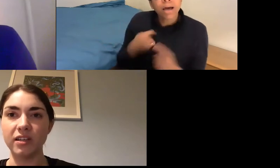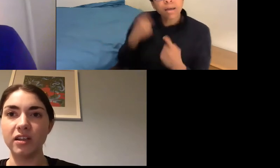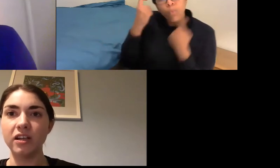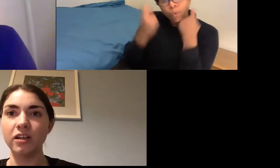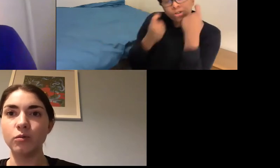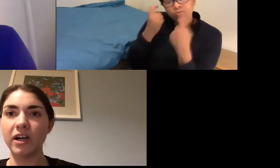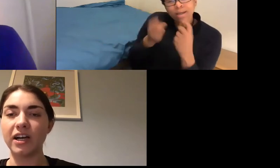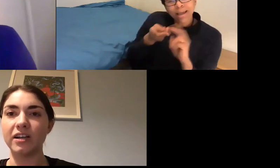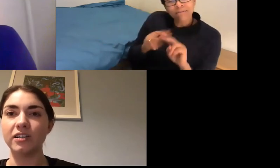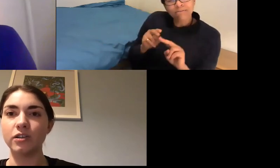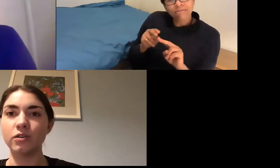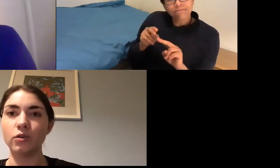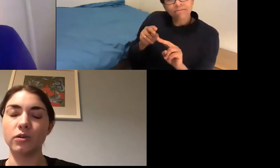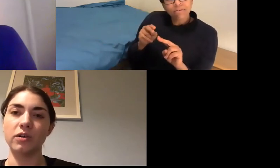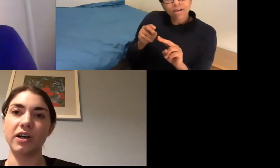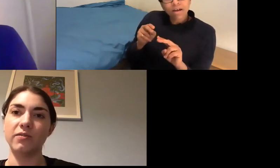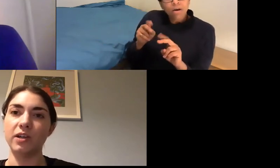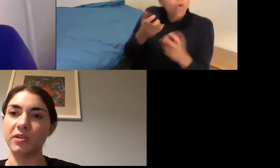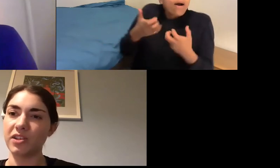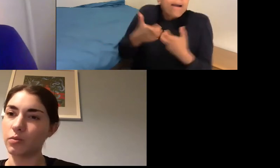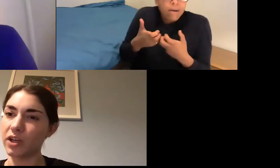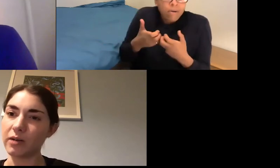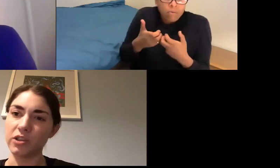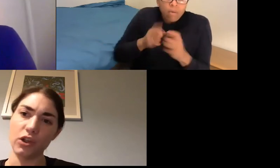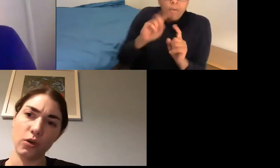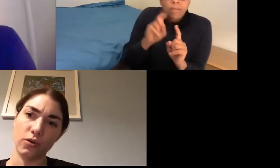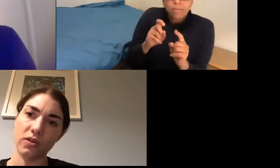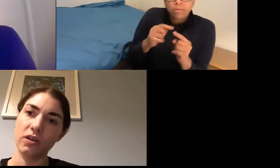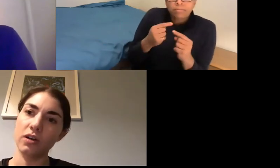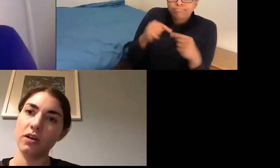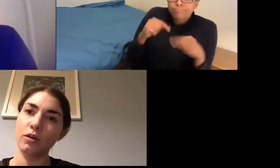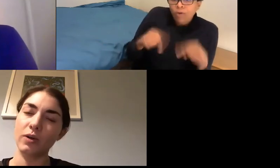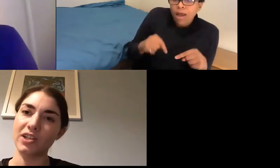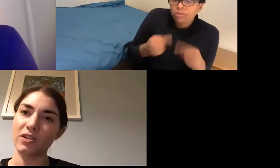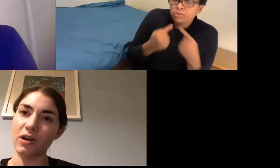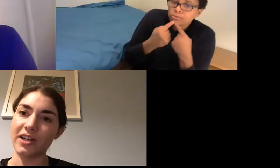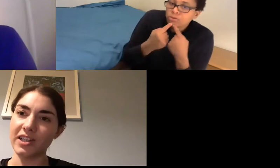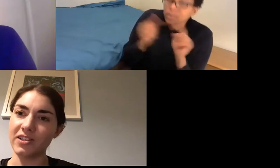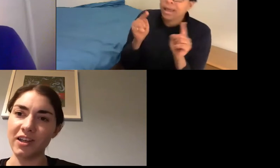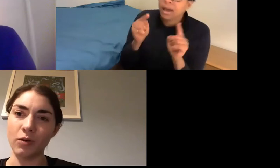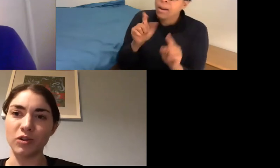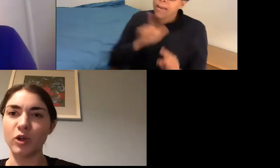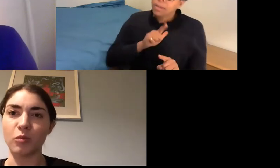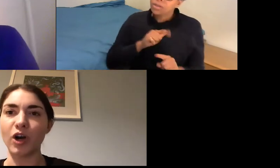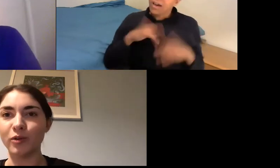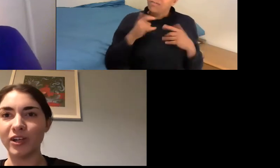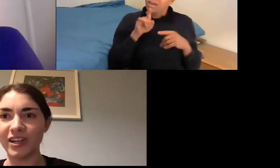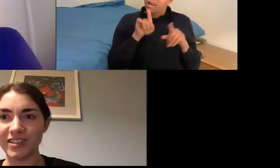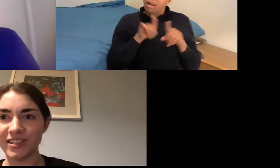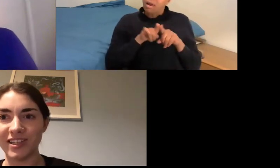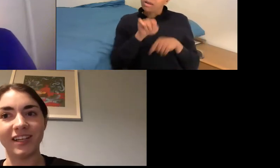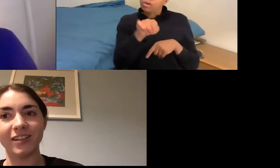in, where you're kind of in a position where you have to choose which identity you want to be your primary identity